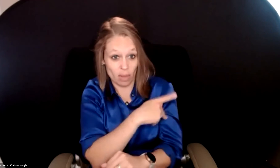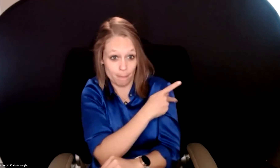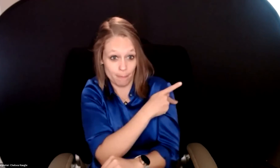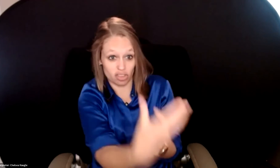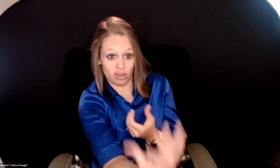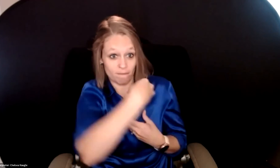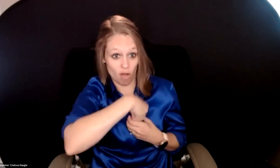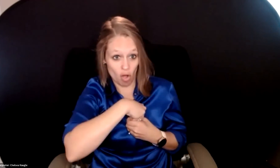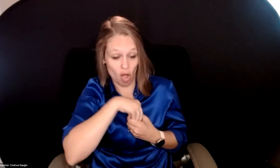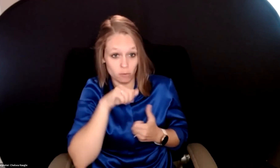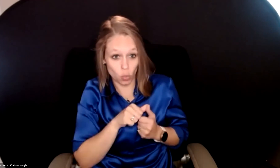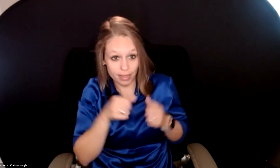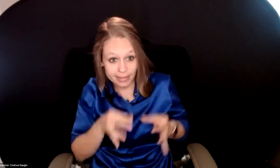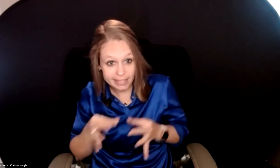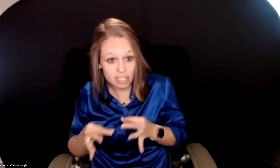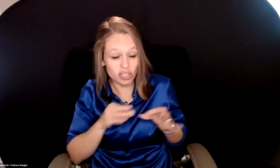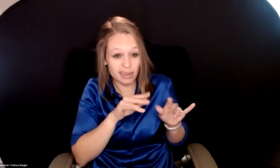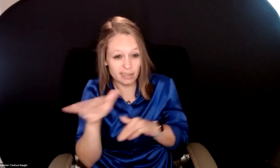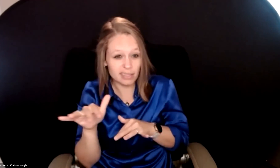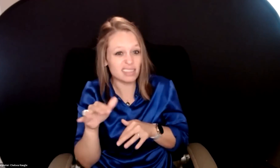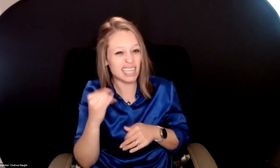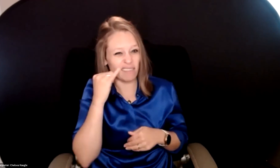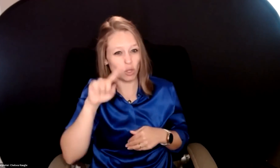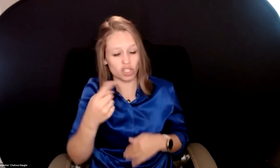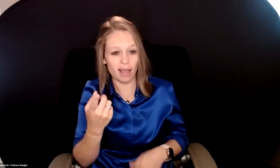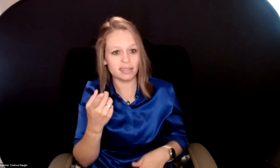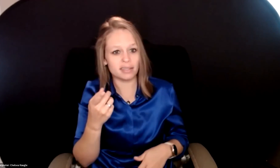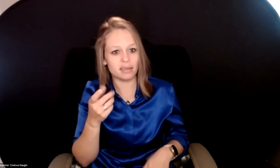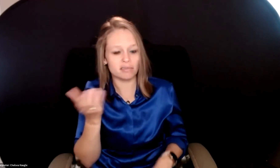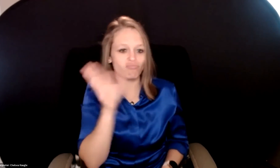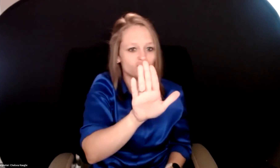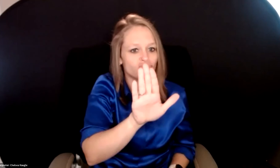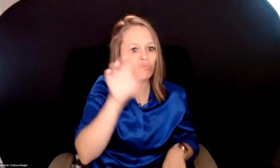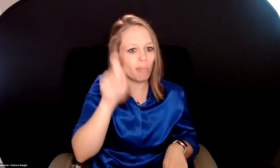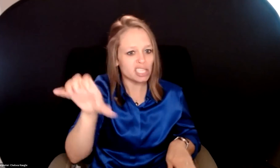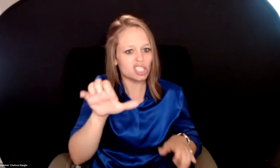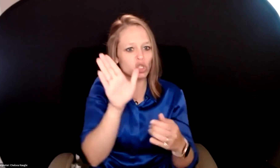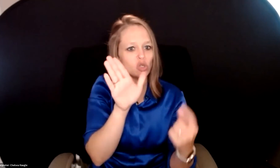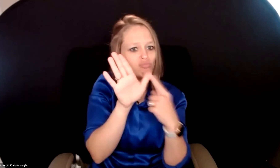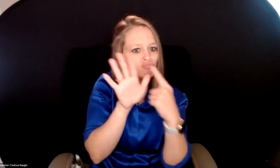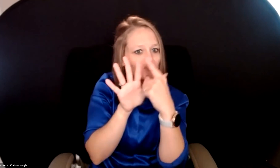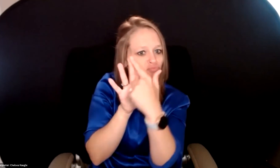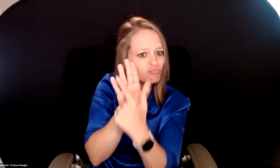you have to treat addiction this way. You have to do number one, number two, number three.